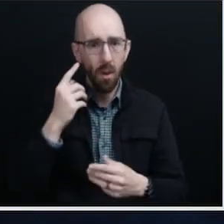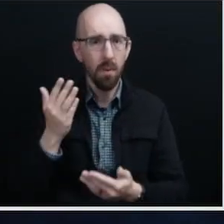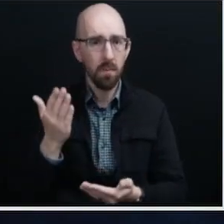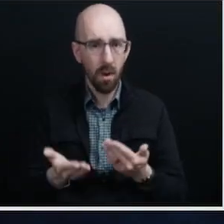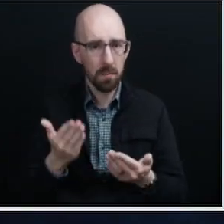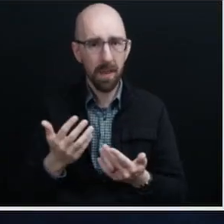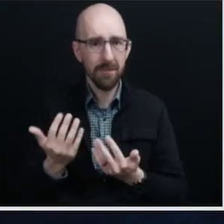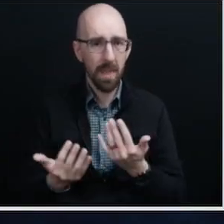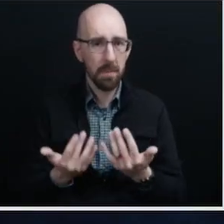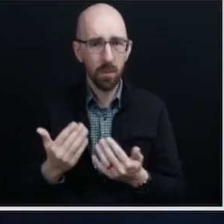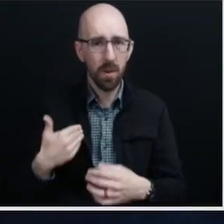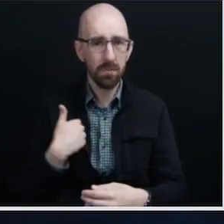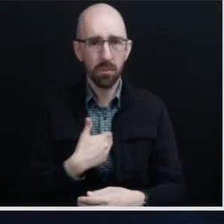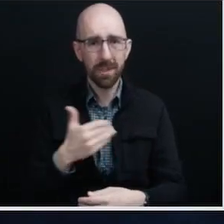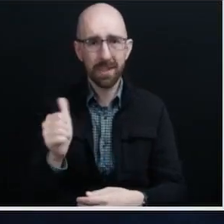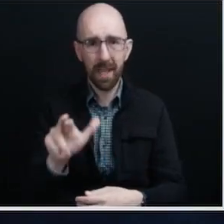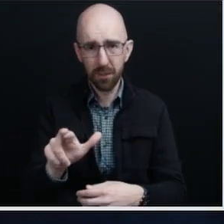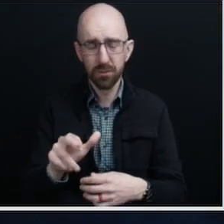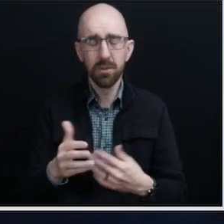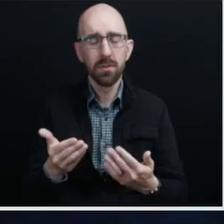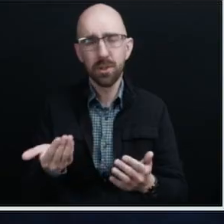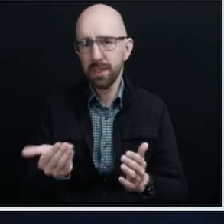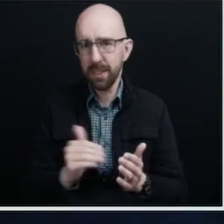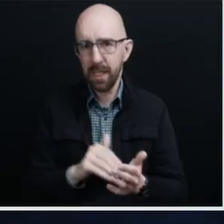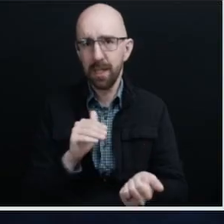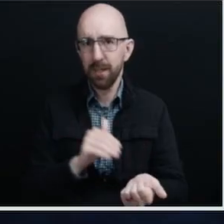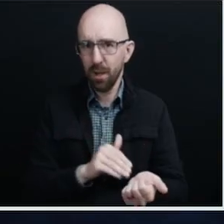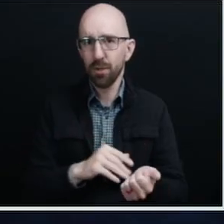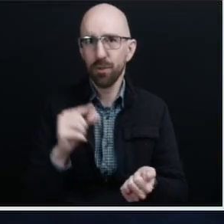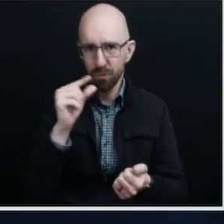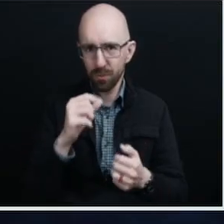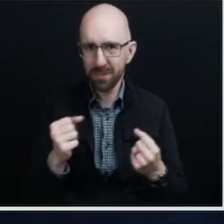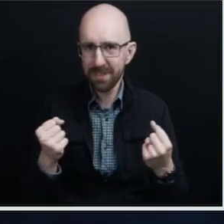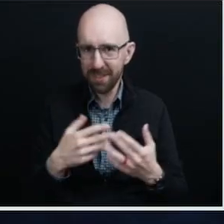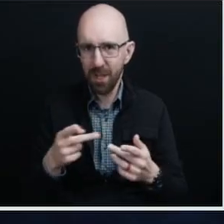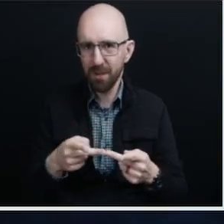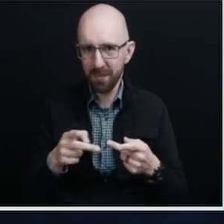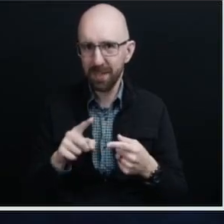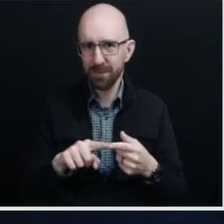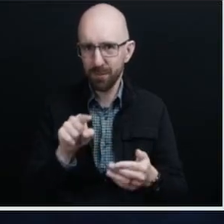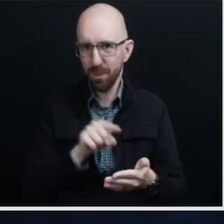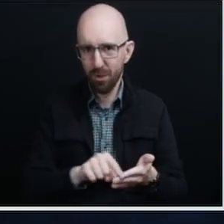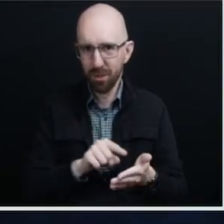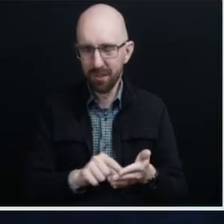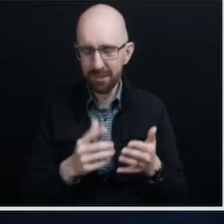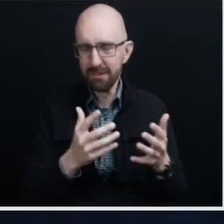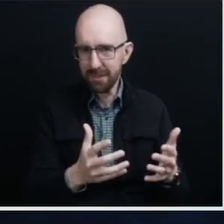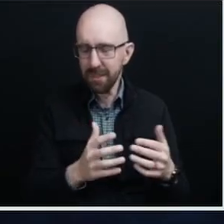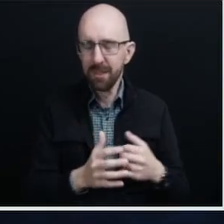breast cancer. Um which again Dr. Google's very scary place to be. Um but I had reached out to